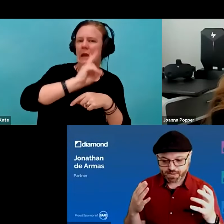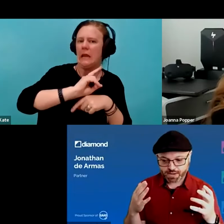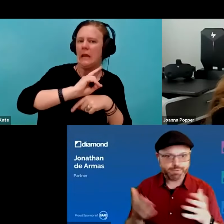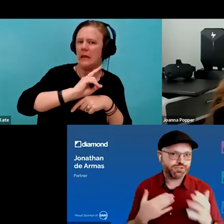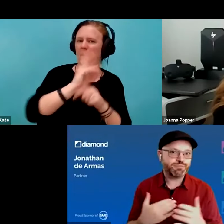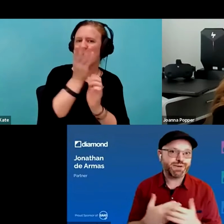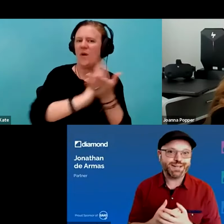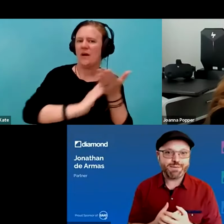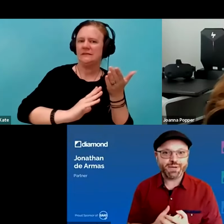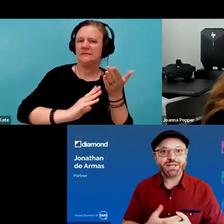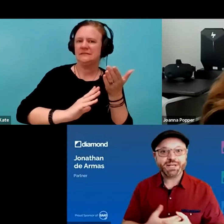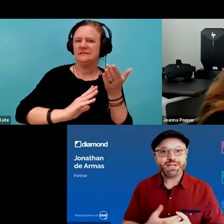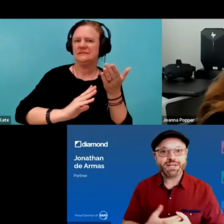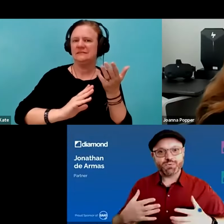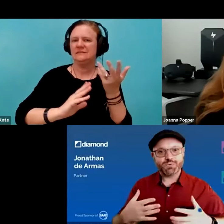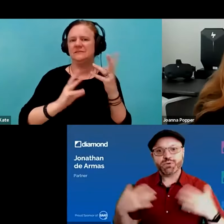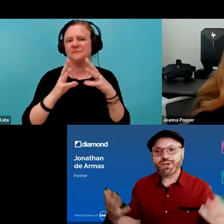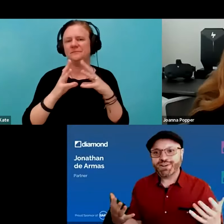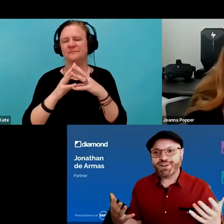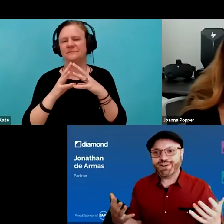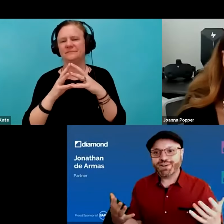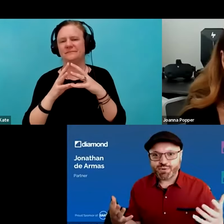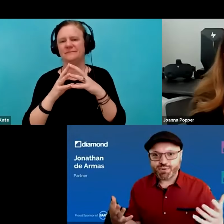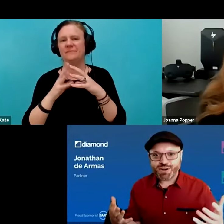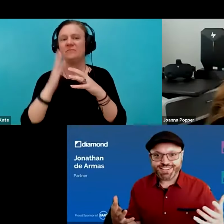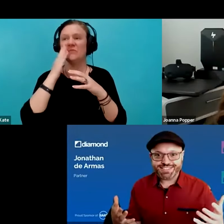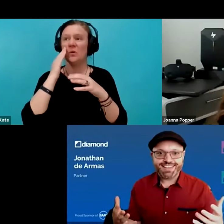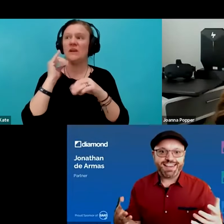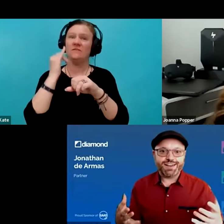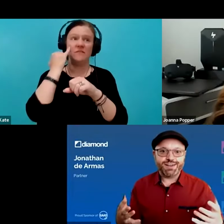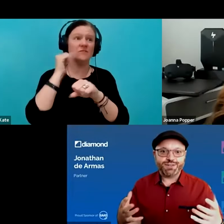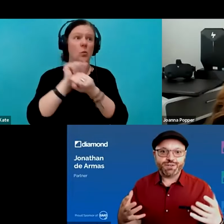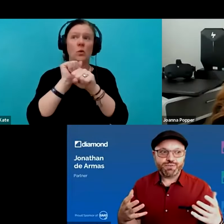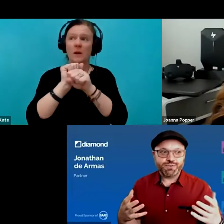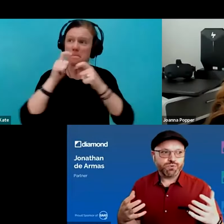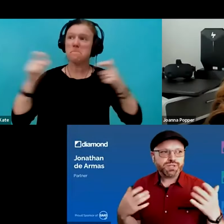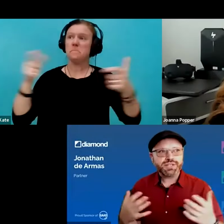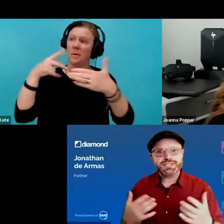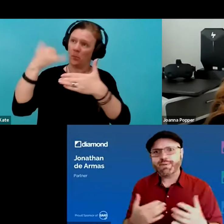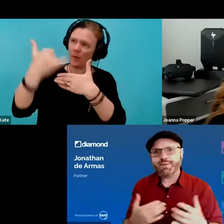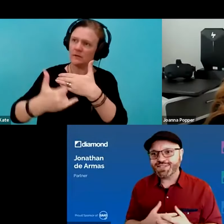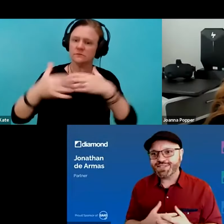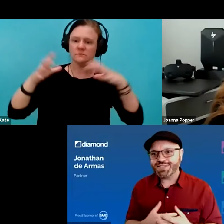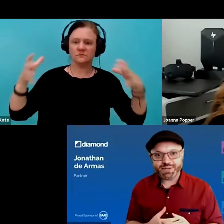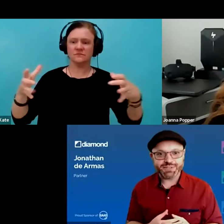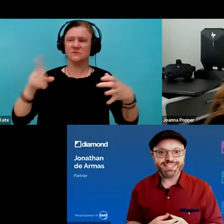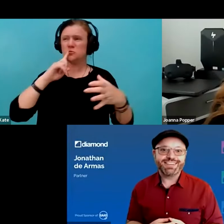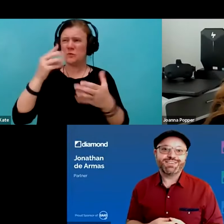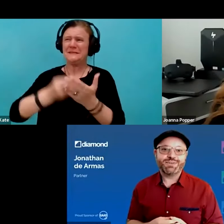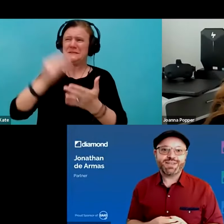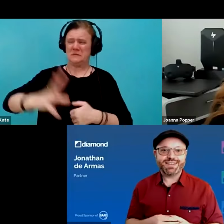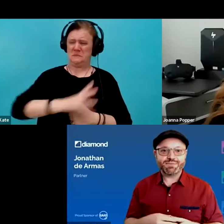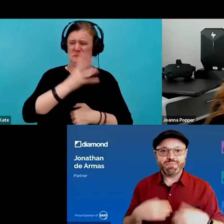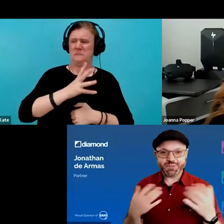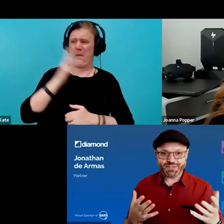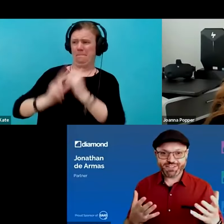I don't. Not sure if I name, but when you're working on the large scale projects that you know really expensive things to build you can build the thing